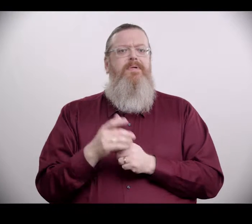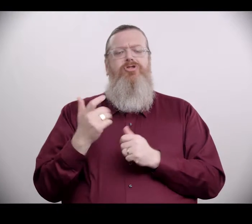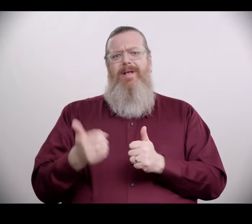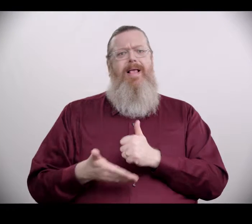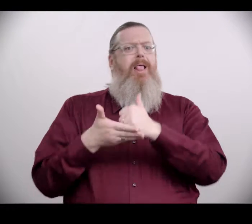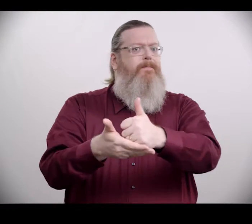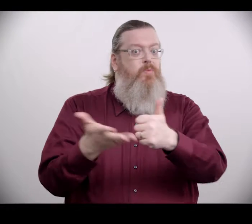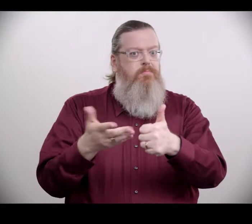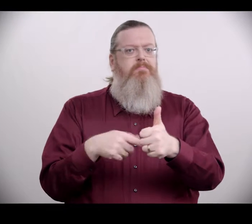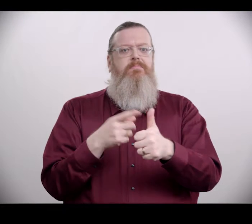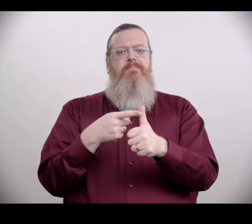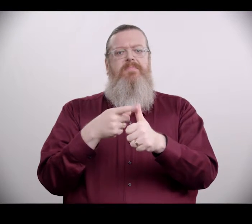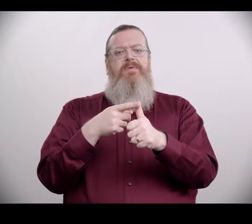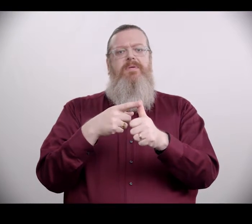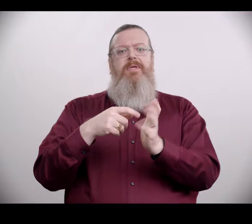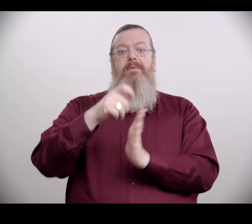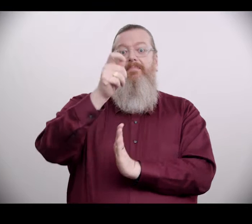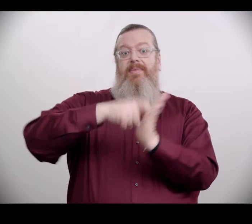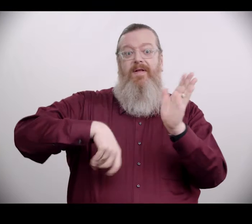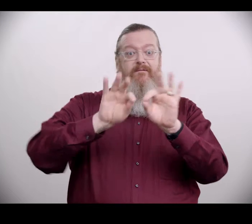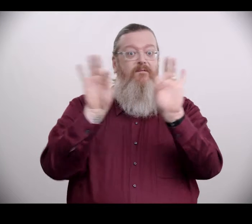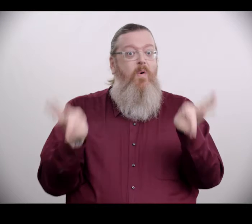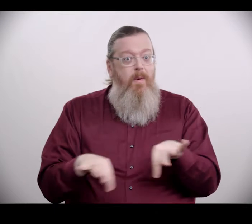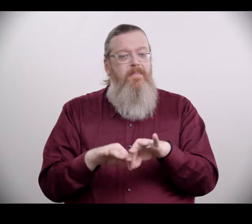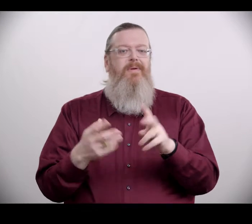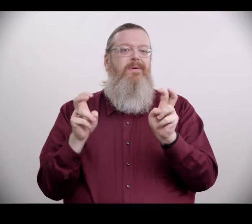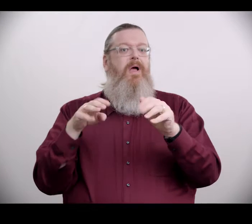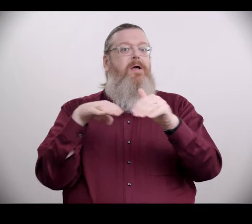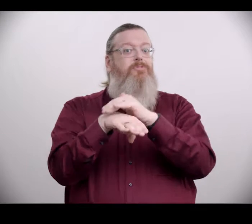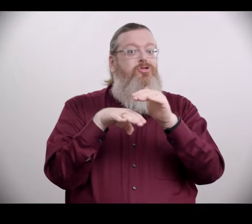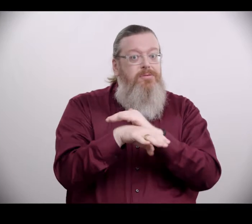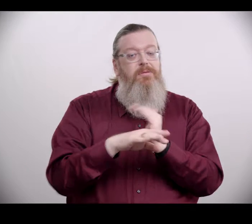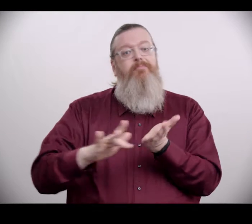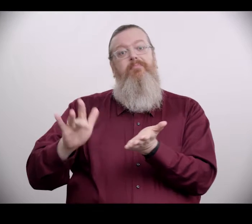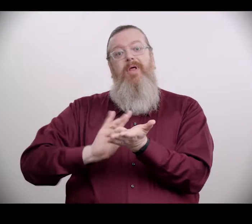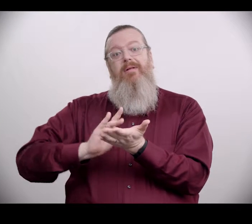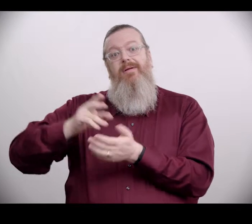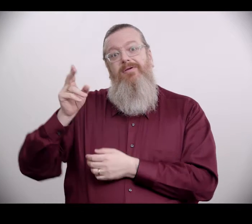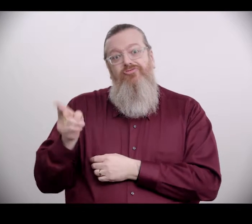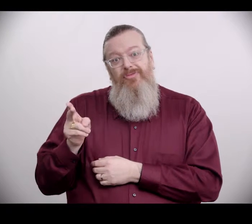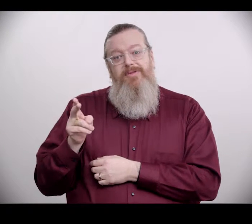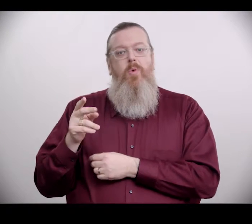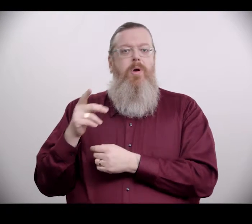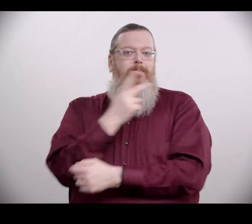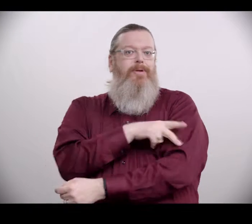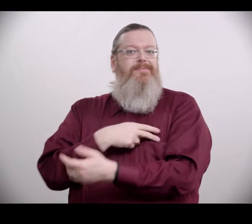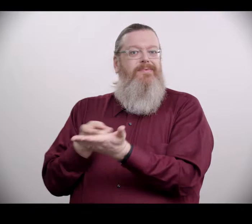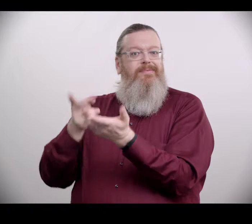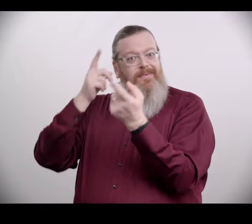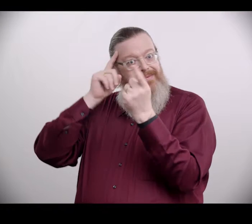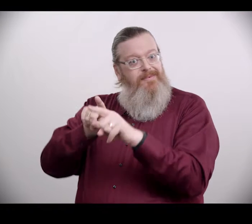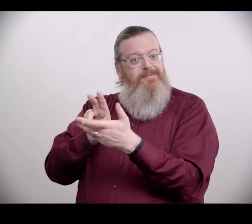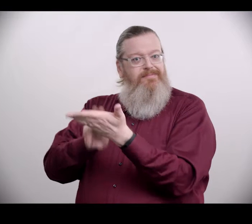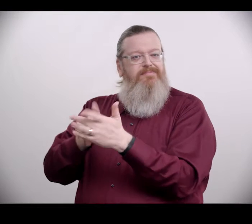* Helping you complete a form (admission, medical history, consent, etc.)